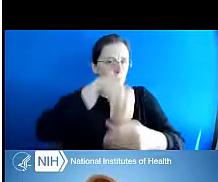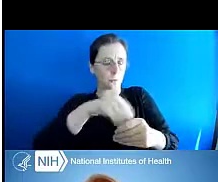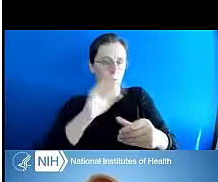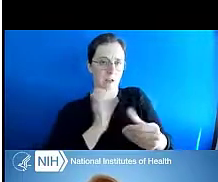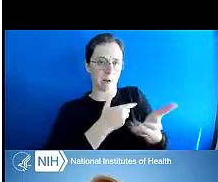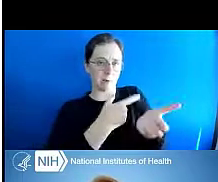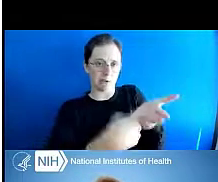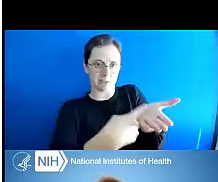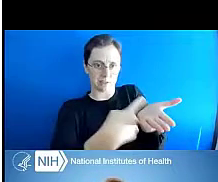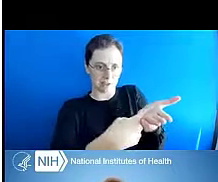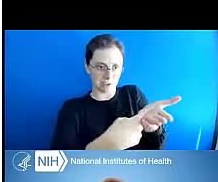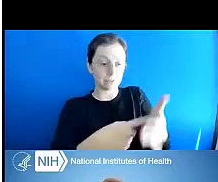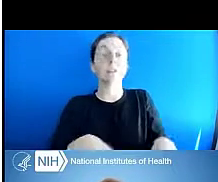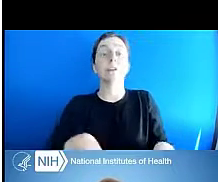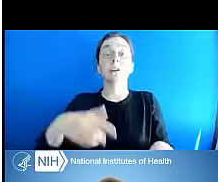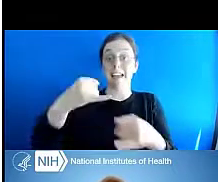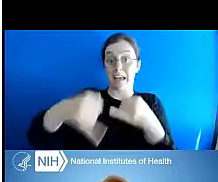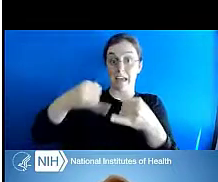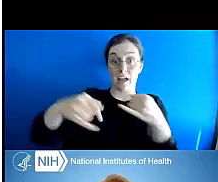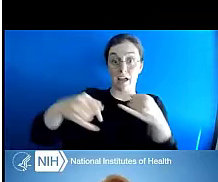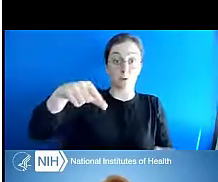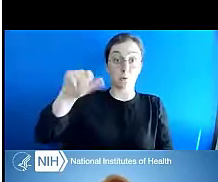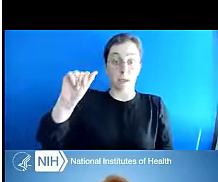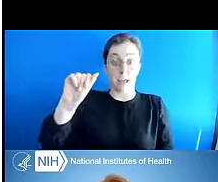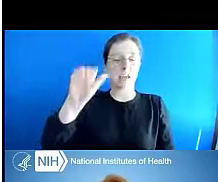Q&A, we will get to as many additional questions as we can.